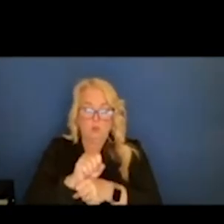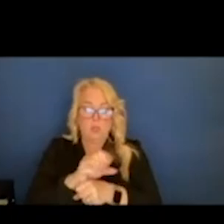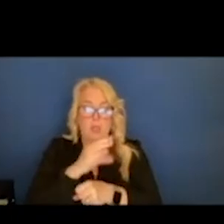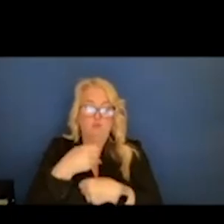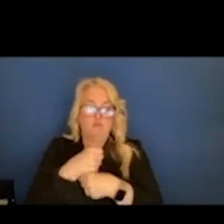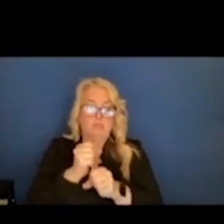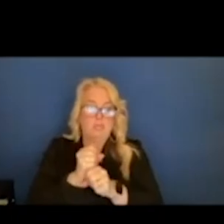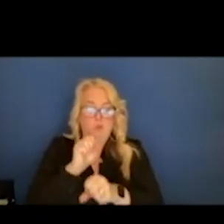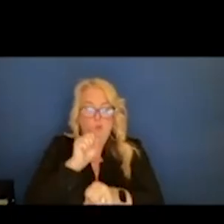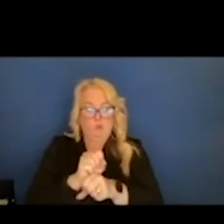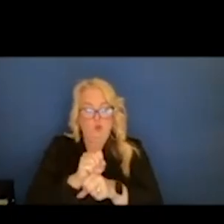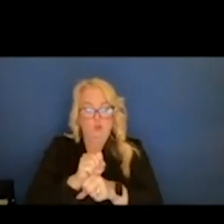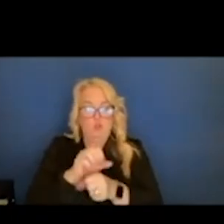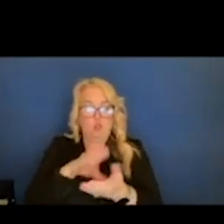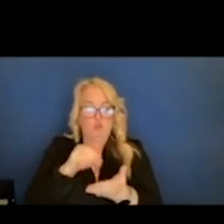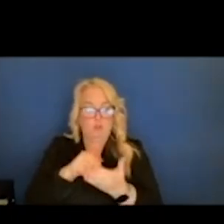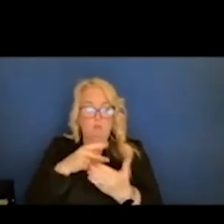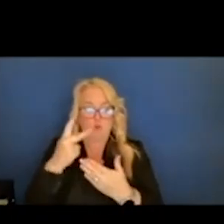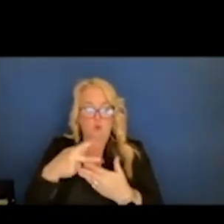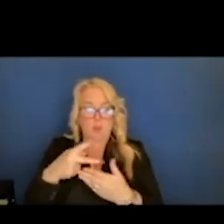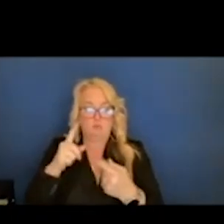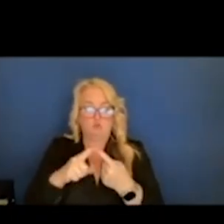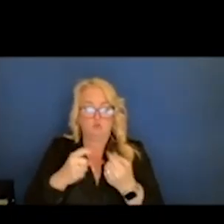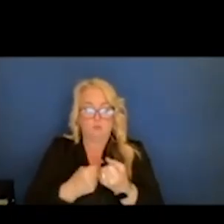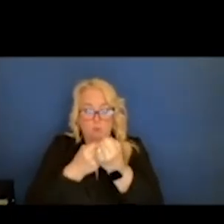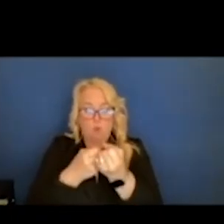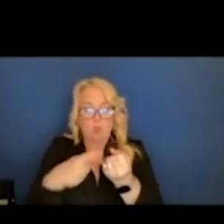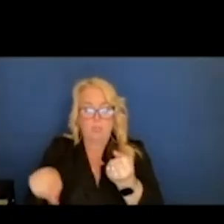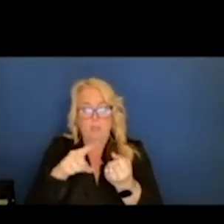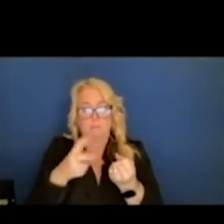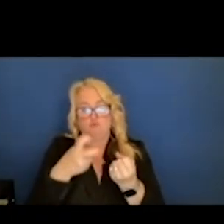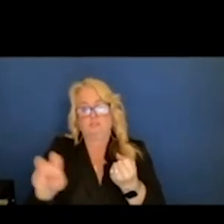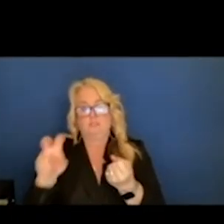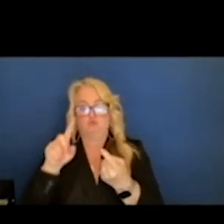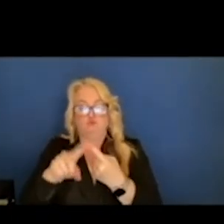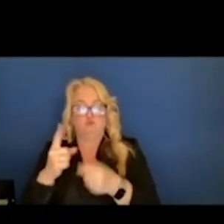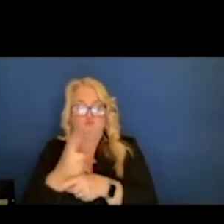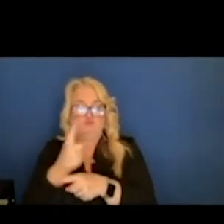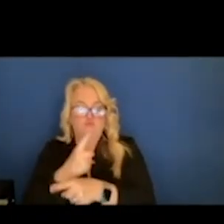learning programs to support students with disabilities as they transitioned into jobs.